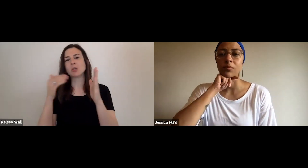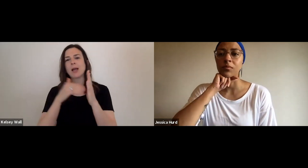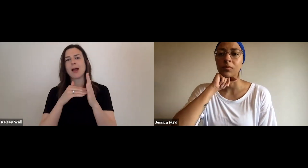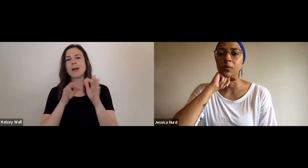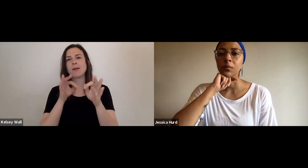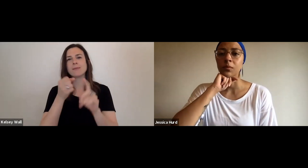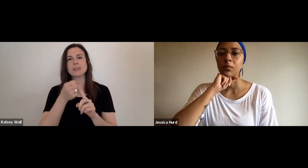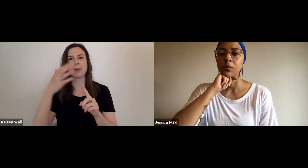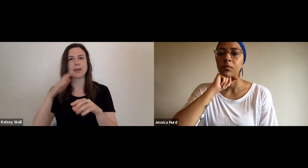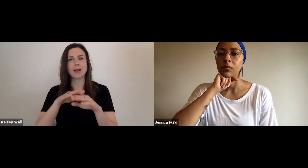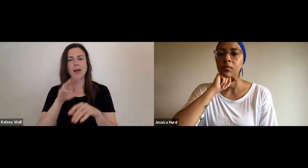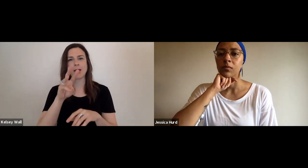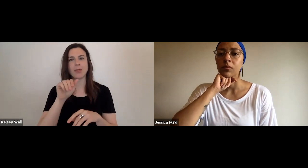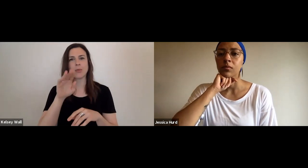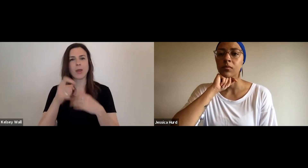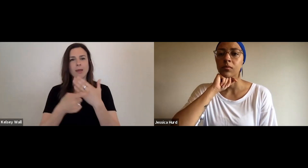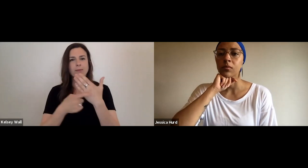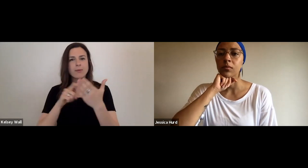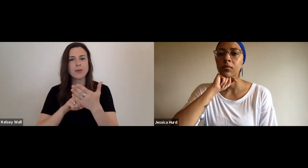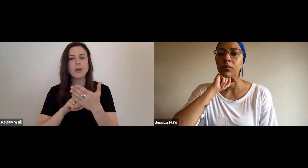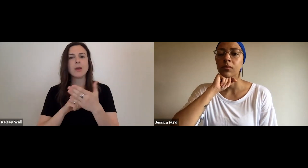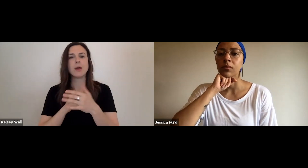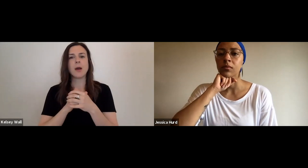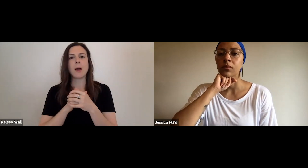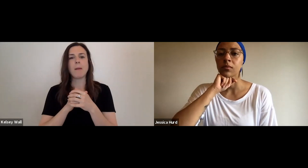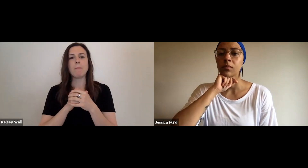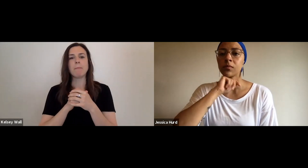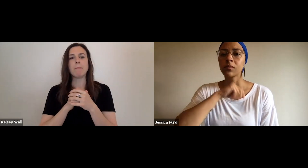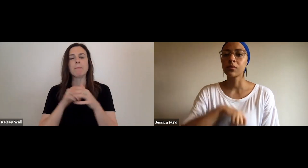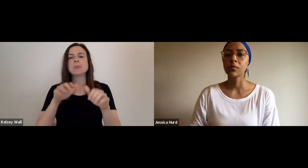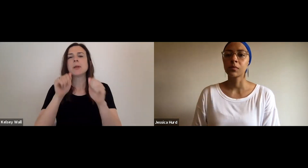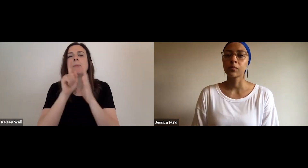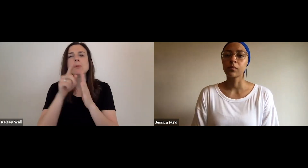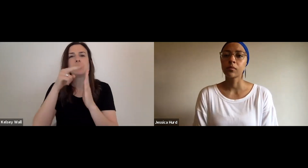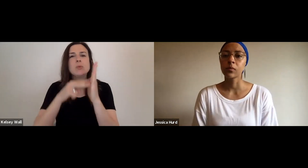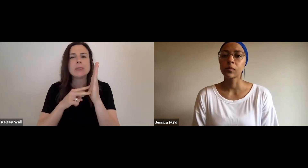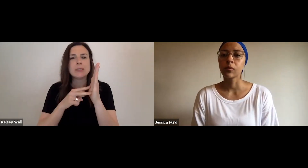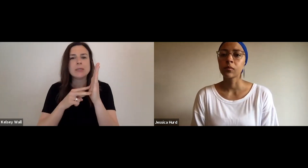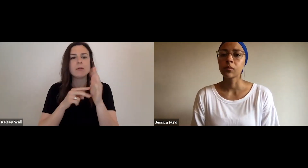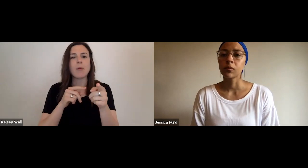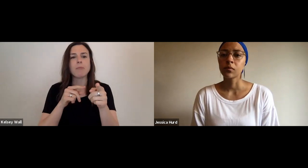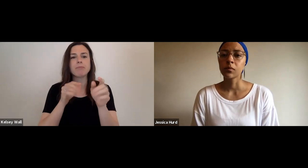I thought that this image was just the perfect image that shows--it's a perfect metaphor